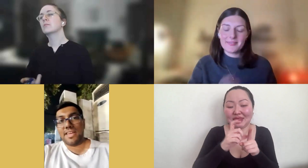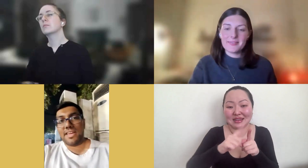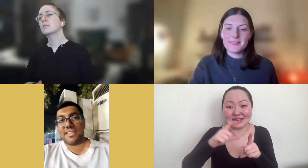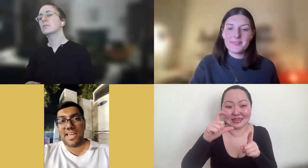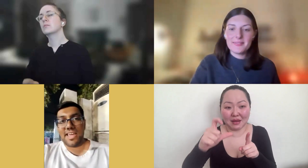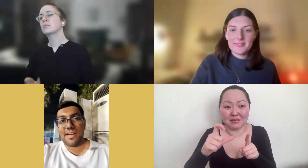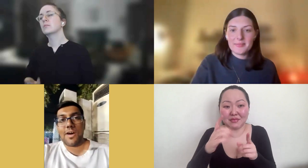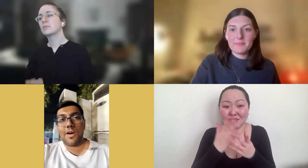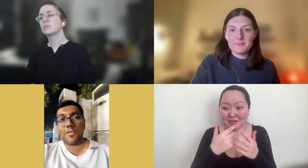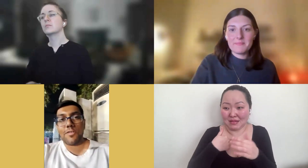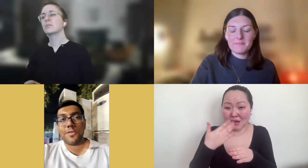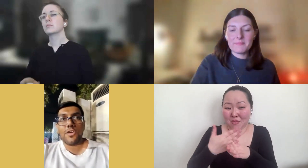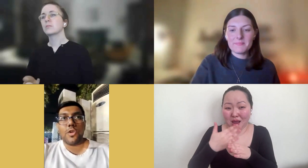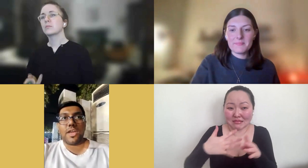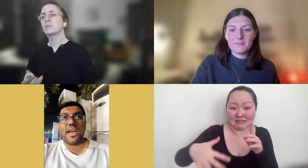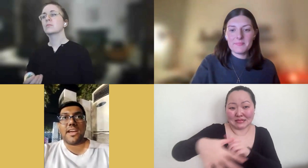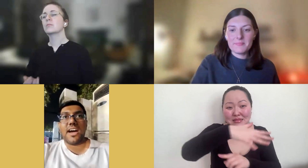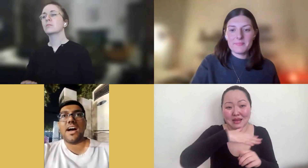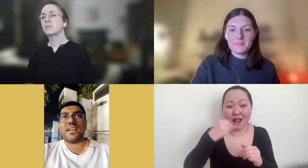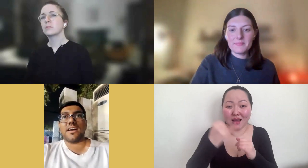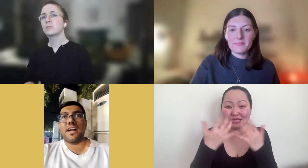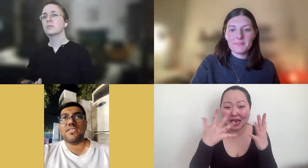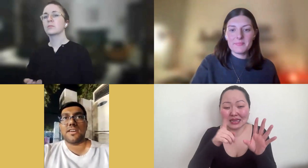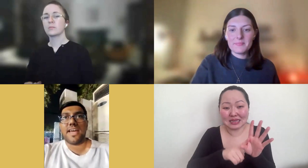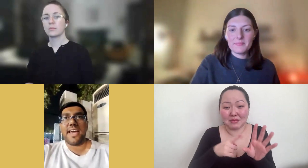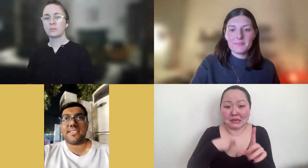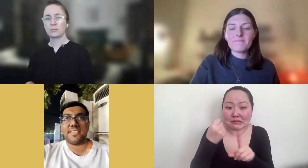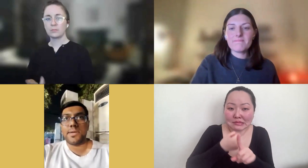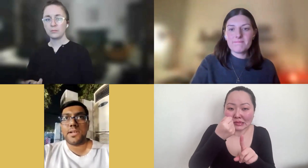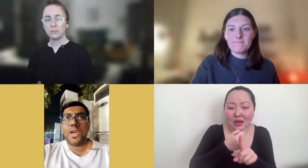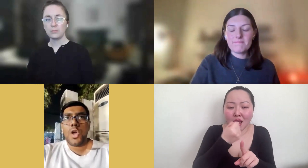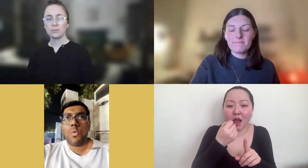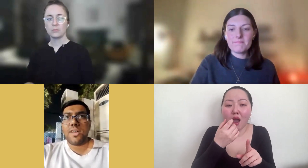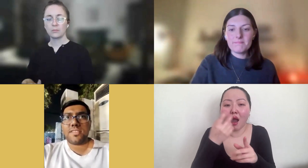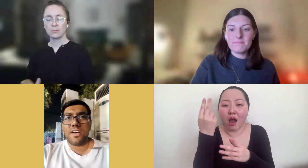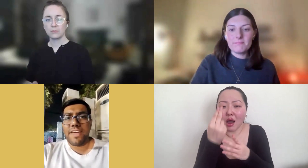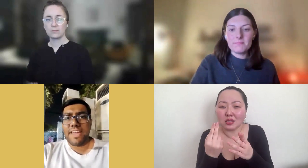pioneering for the last 10 years looking at art, culture, whether it is accessible, it was